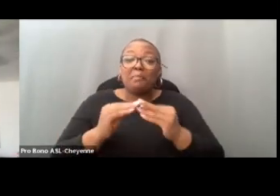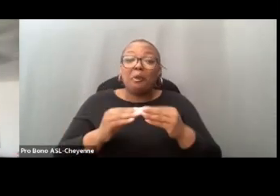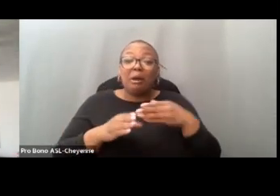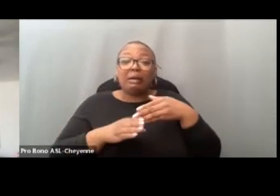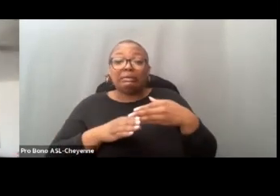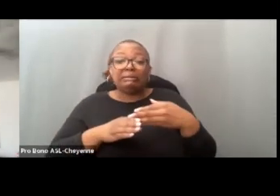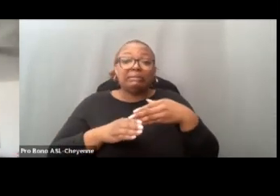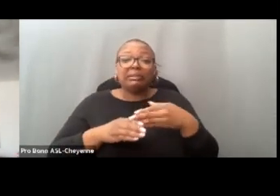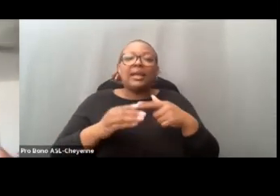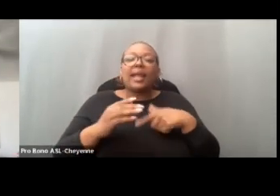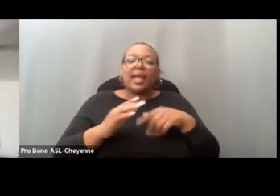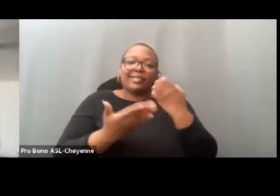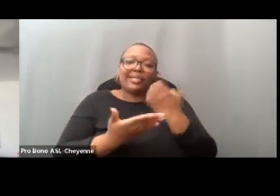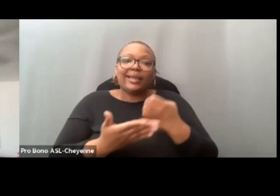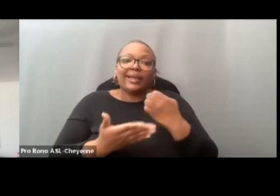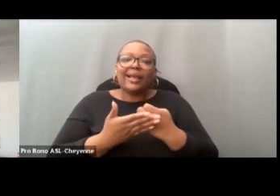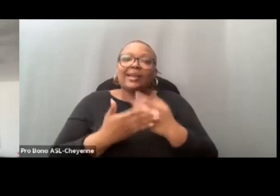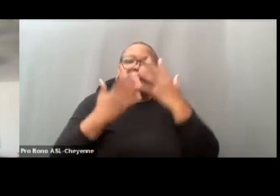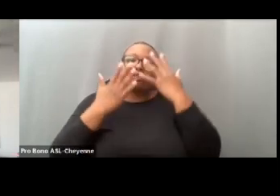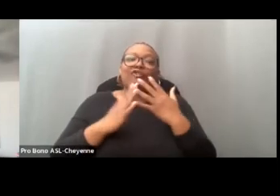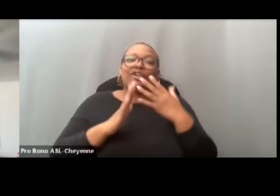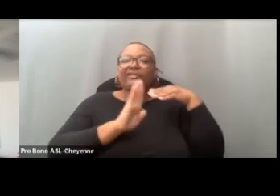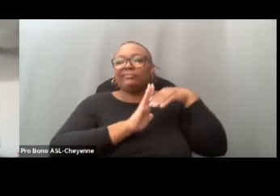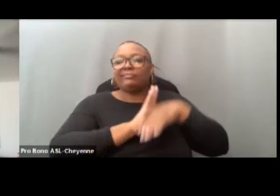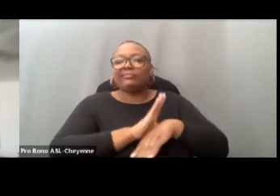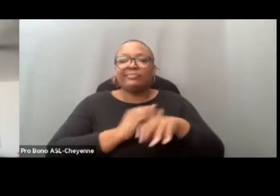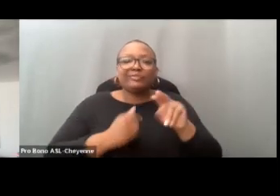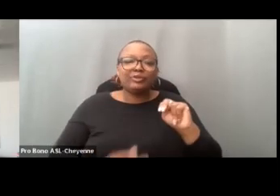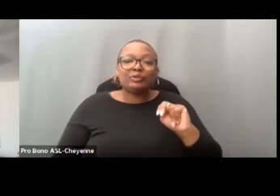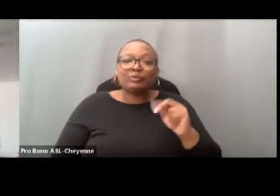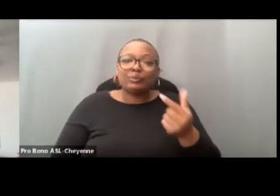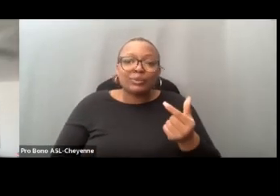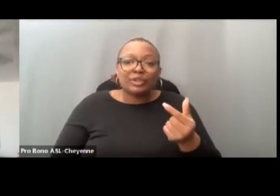And the economy is unfortunately in terrible shape because there's no tourism.